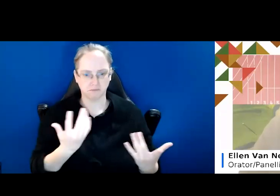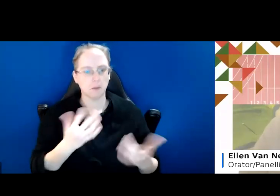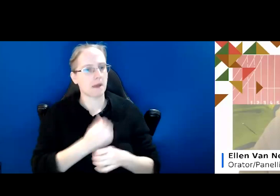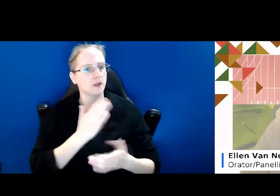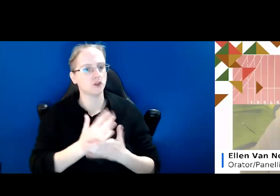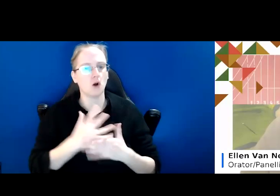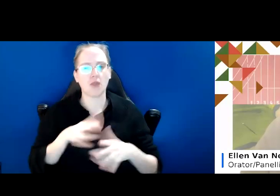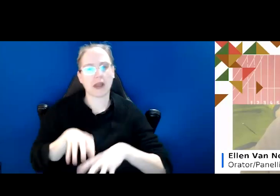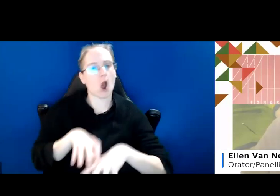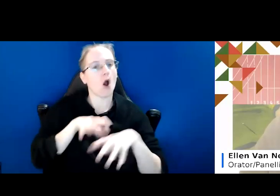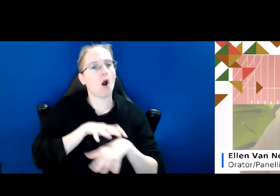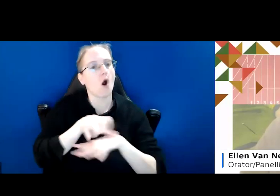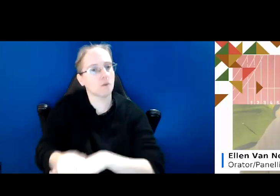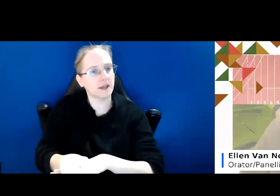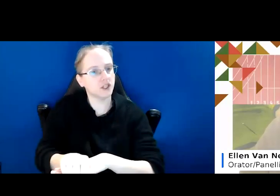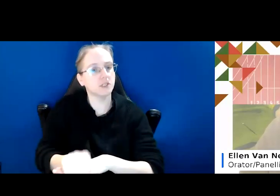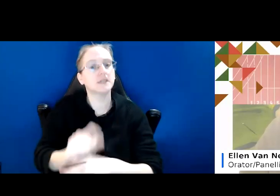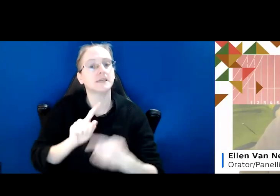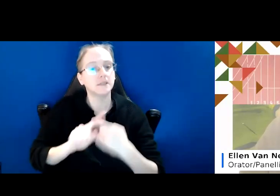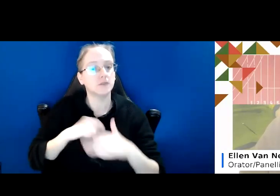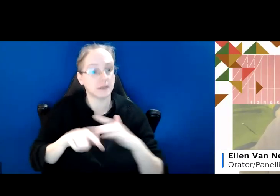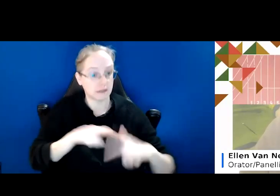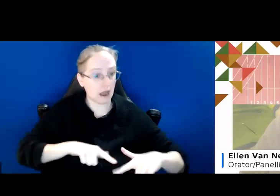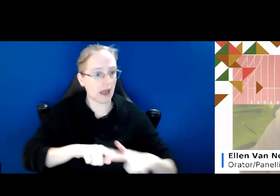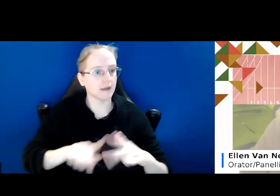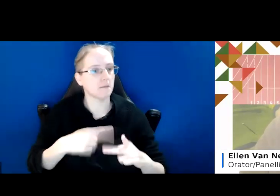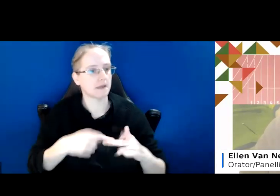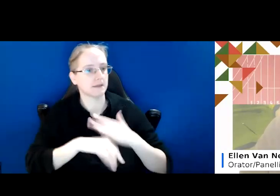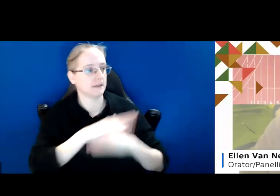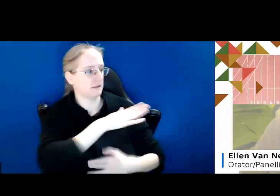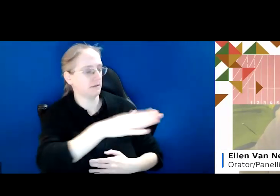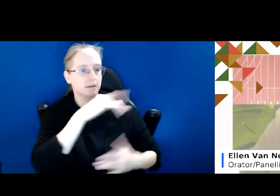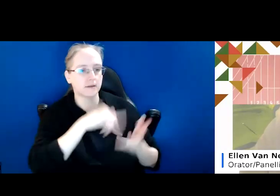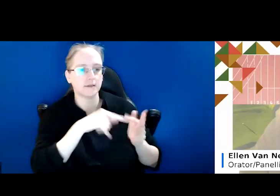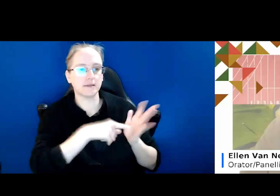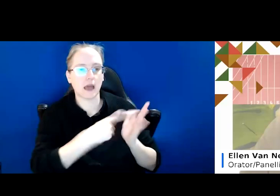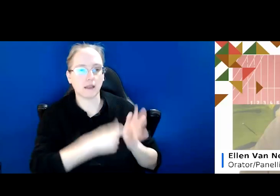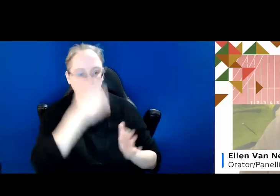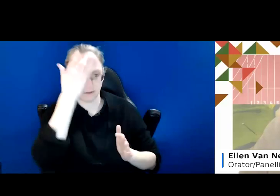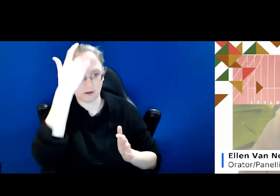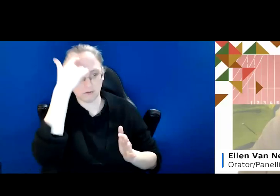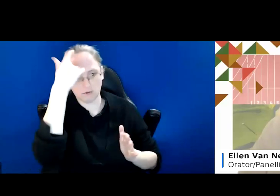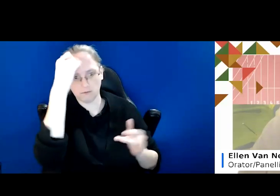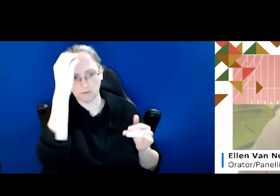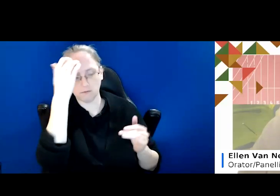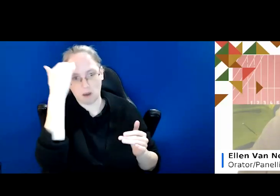but also in the settler imaginary. Sport is a powerful ideology